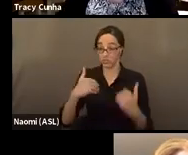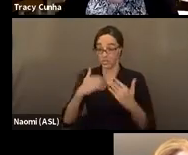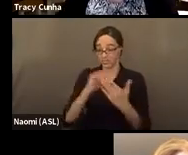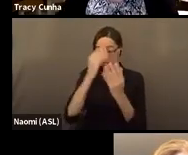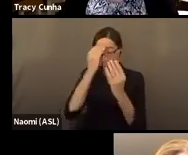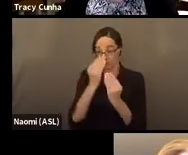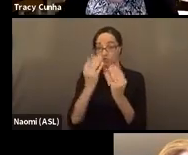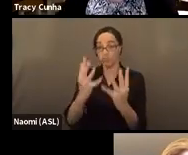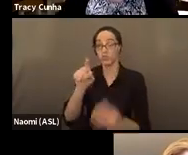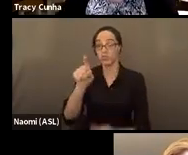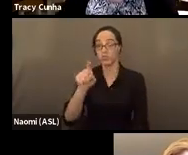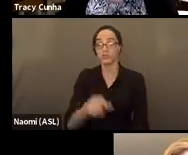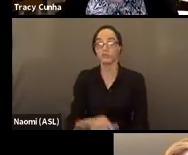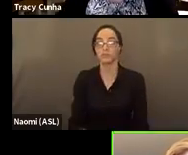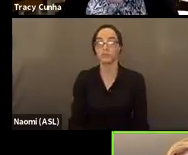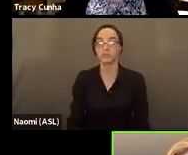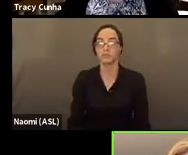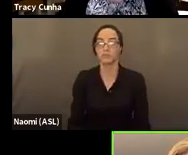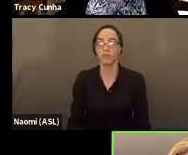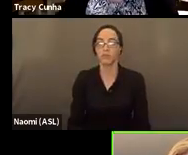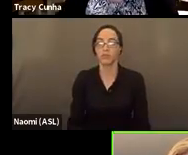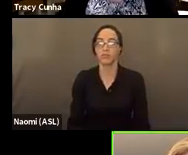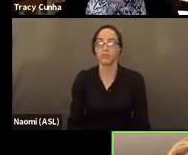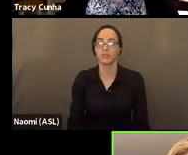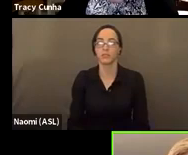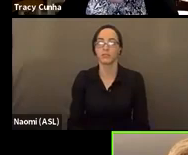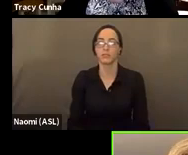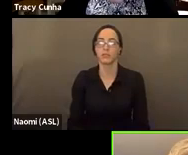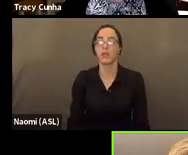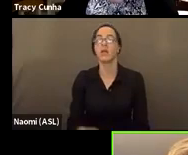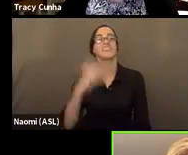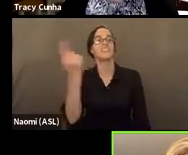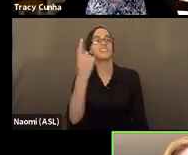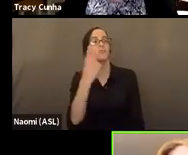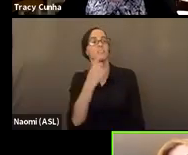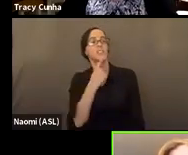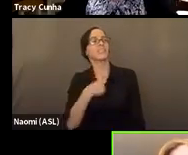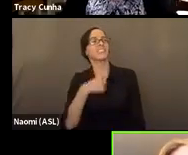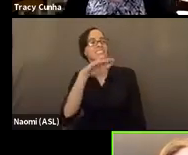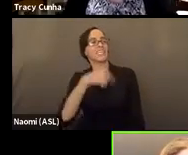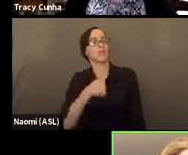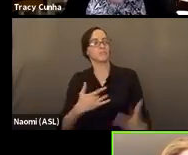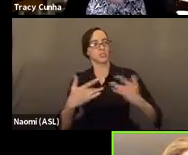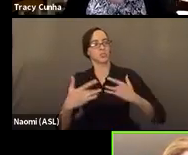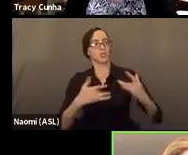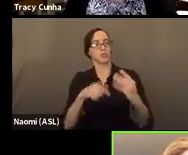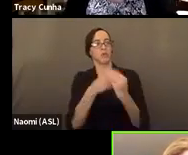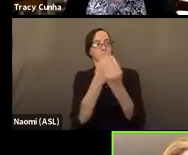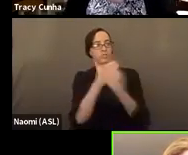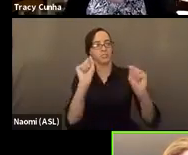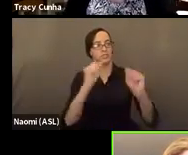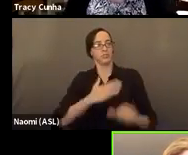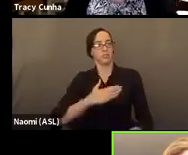um so some somebody said they were concerned about the safety of their apartment in an earthquake um